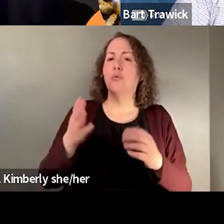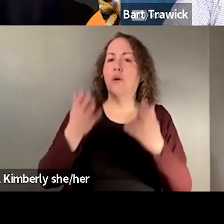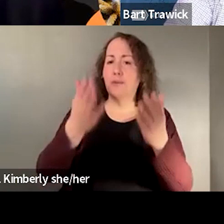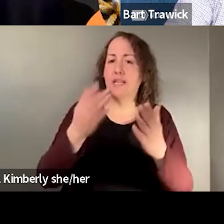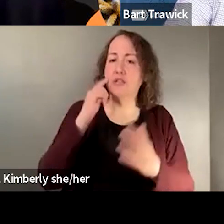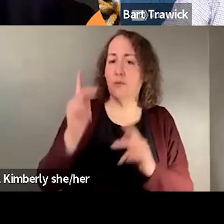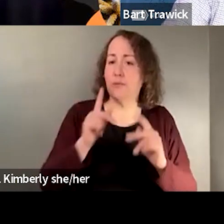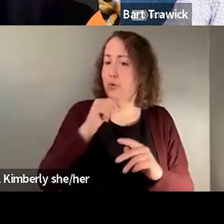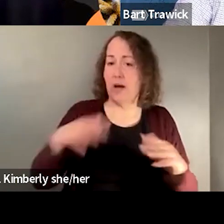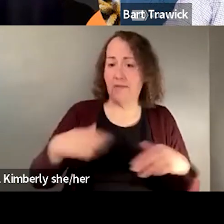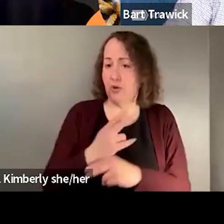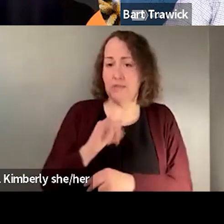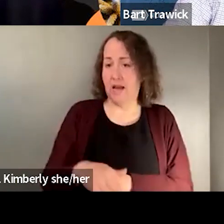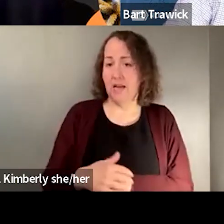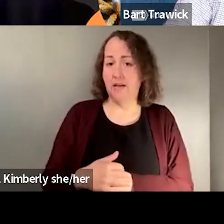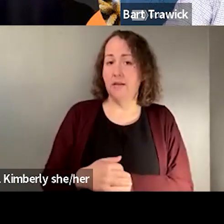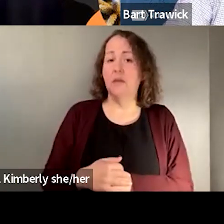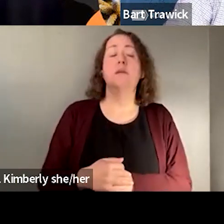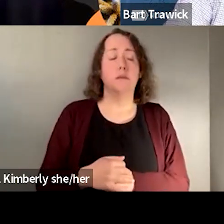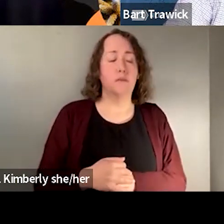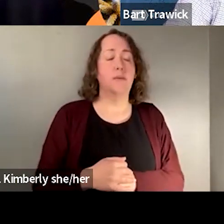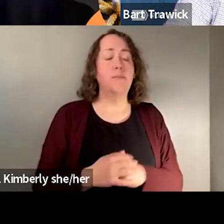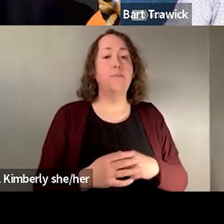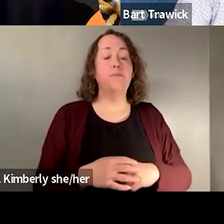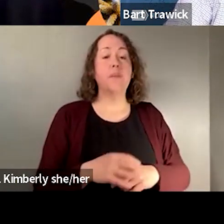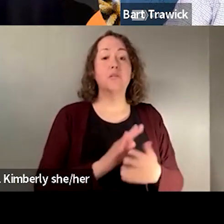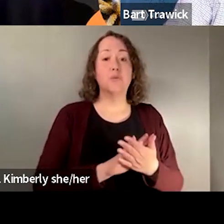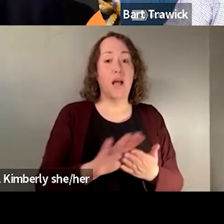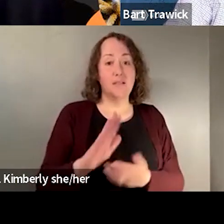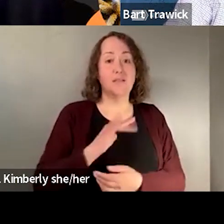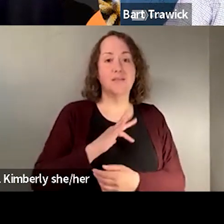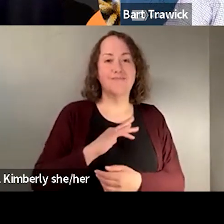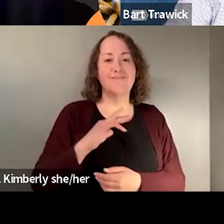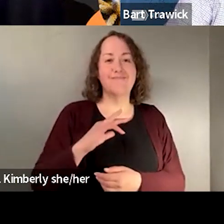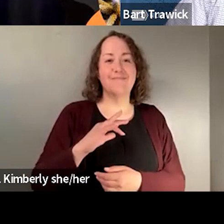So the -- the nice thing about SciENcv, I'm going to give you an -- an easy option.